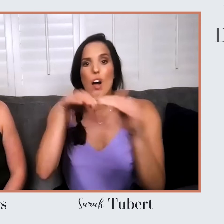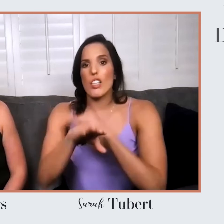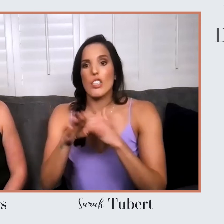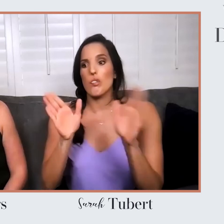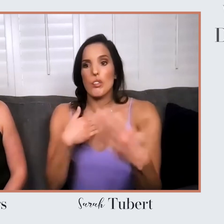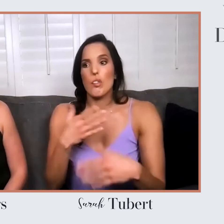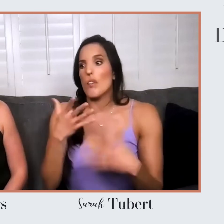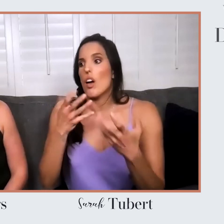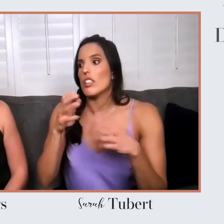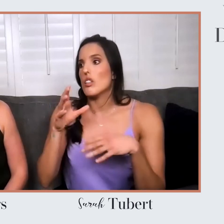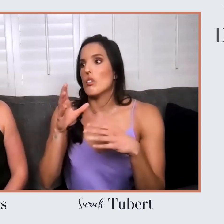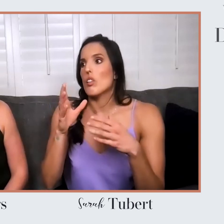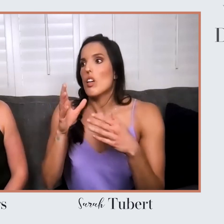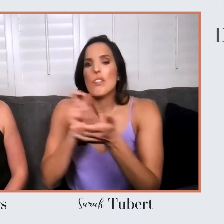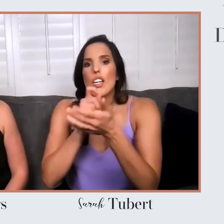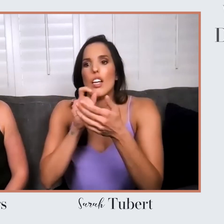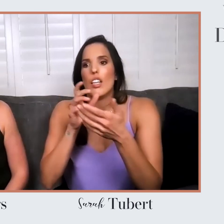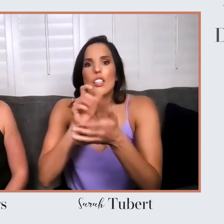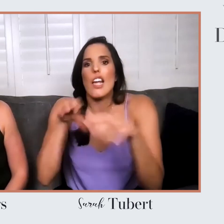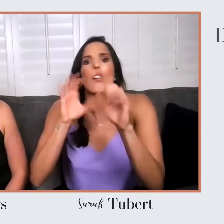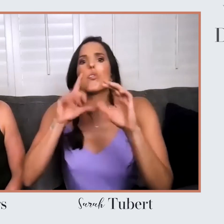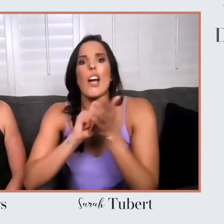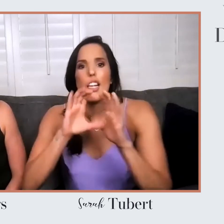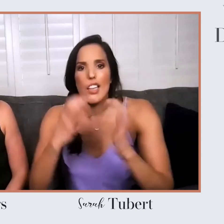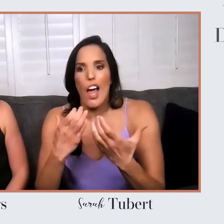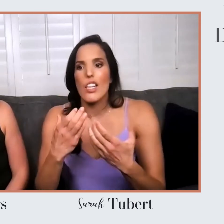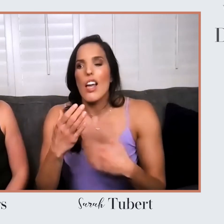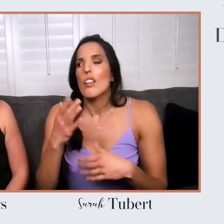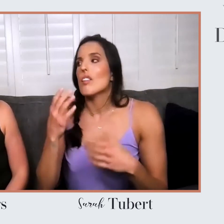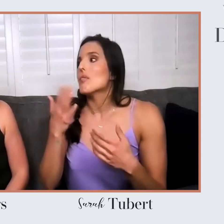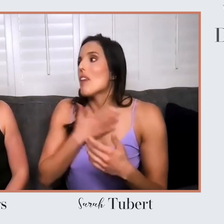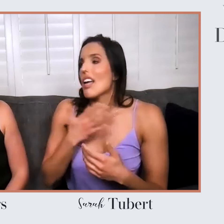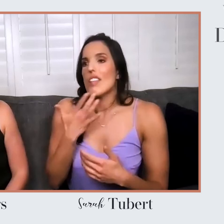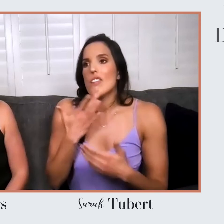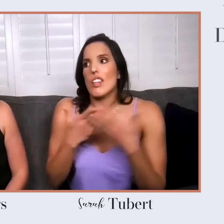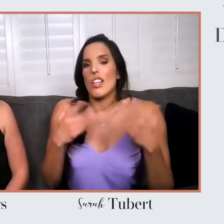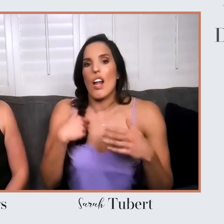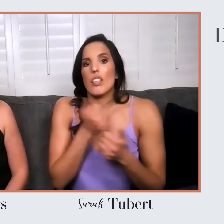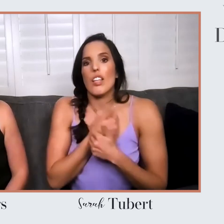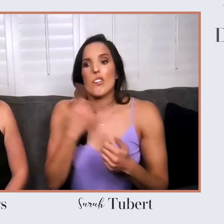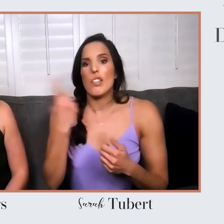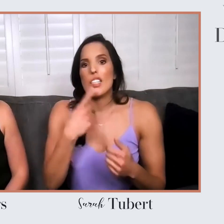I walk into your room or I want to be, take a writing class. So my favorite thing that I would love for someone